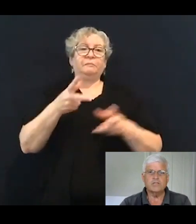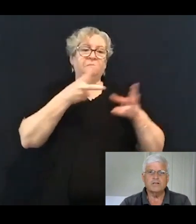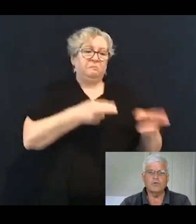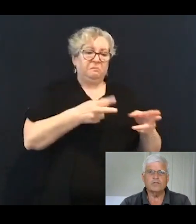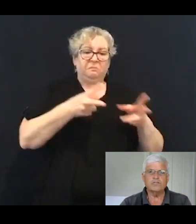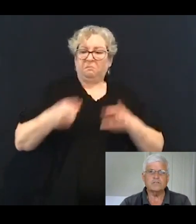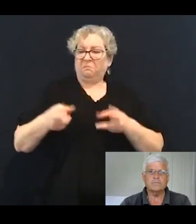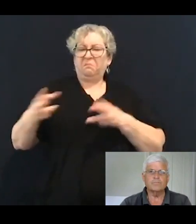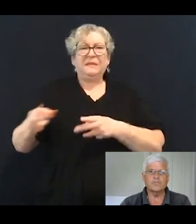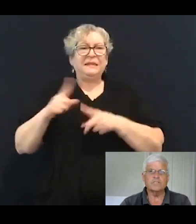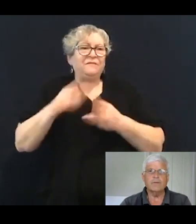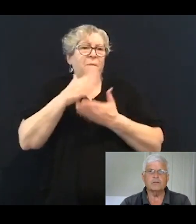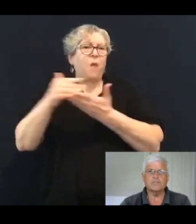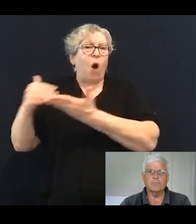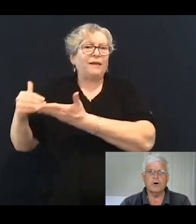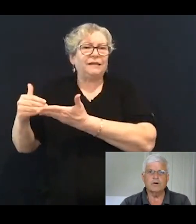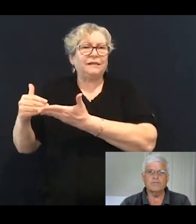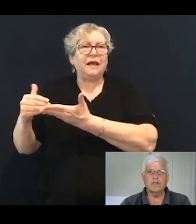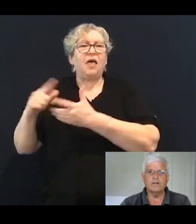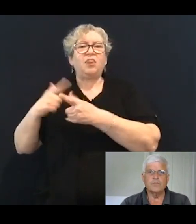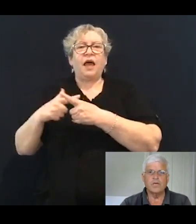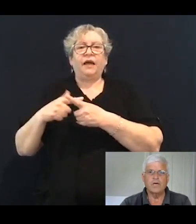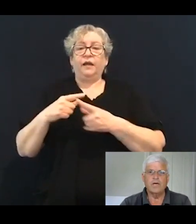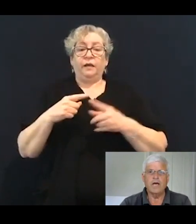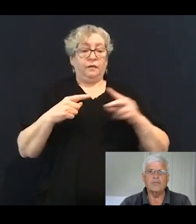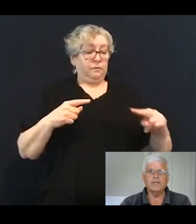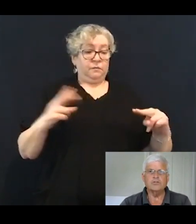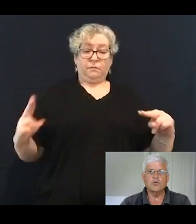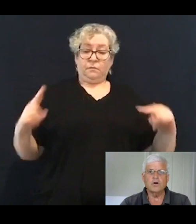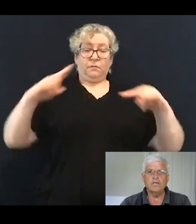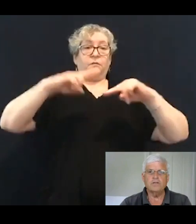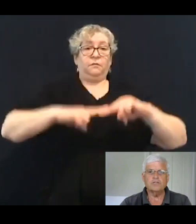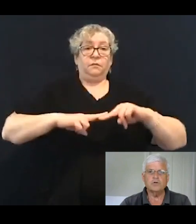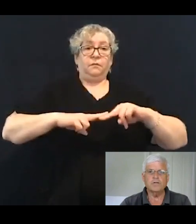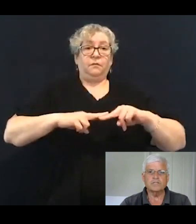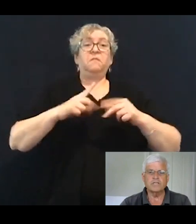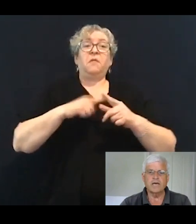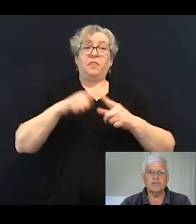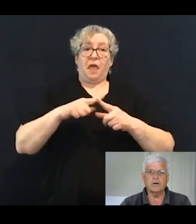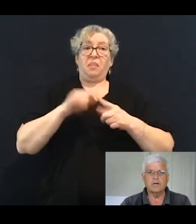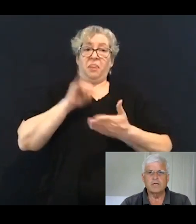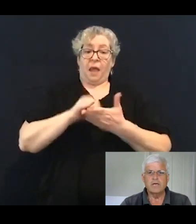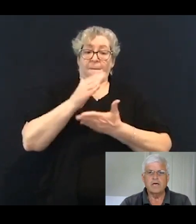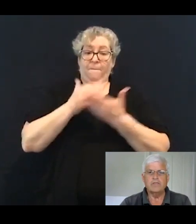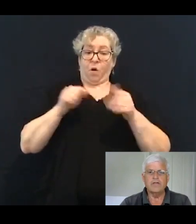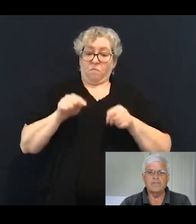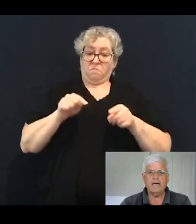snip out some part of it and then join the two bits together, then that bit of DNA